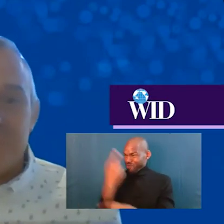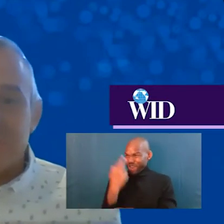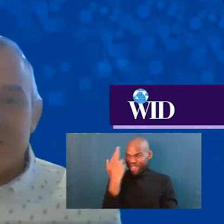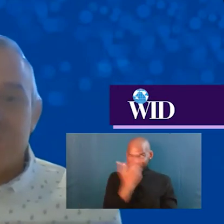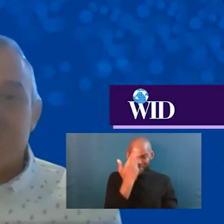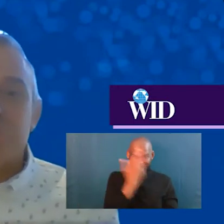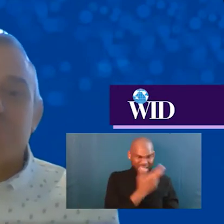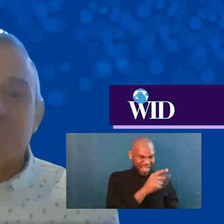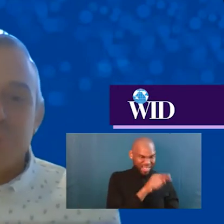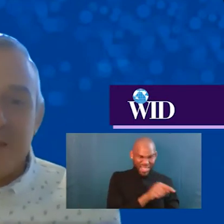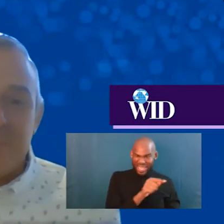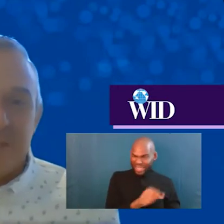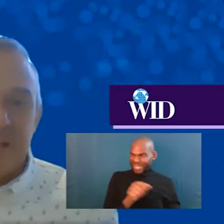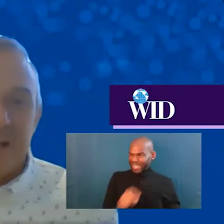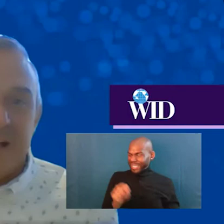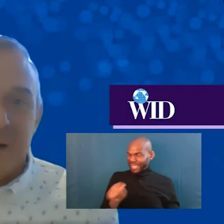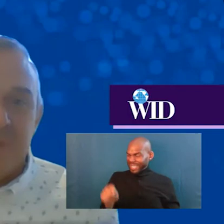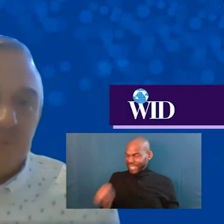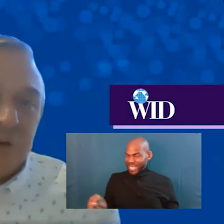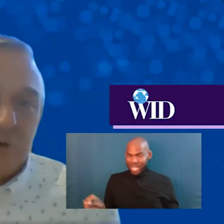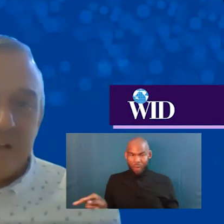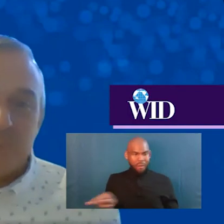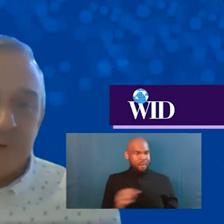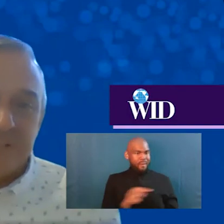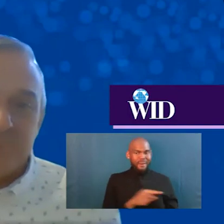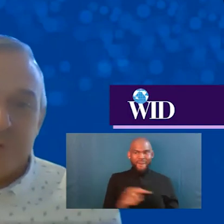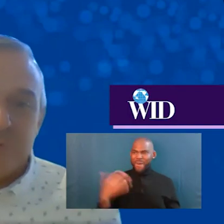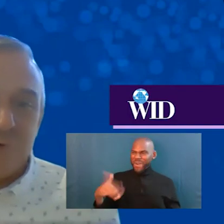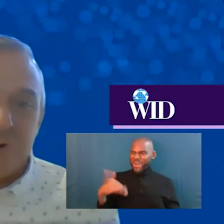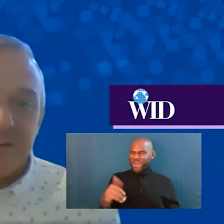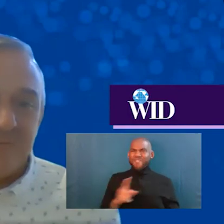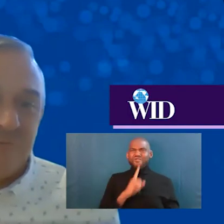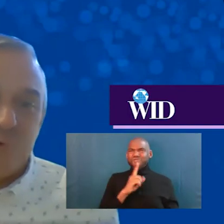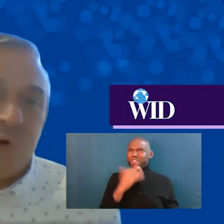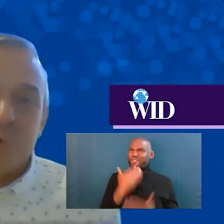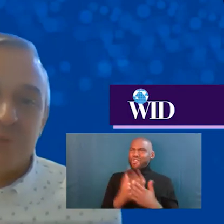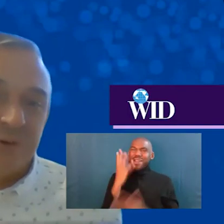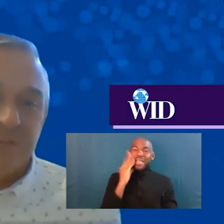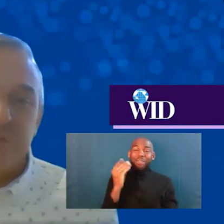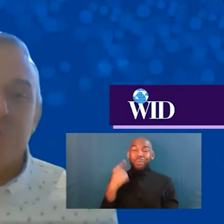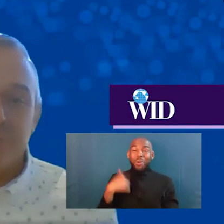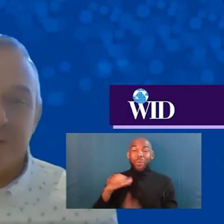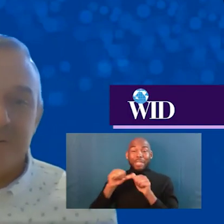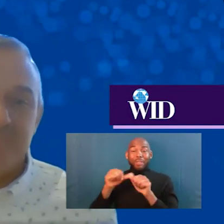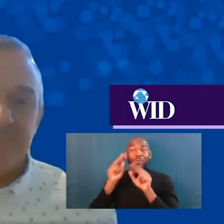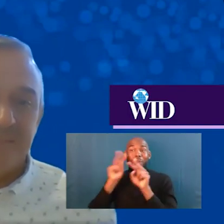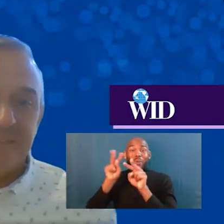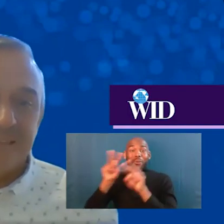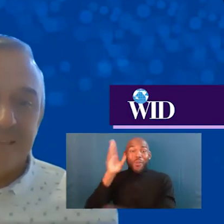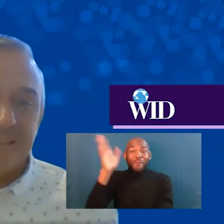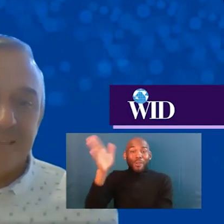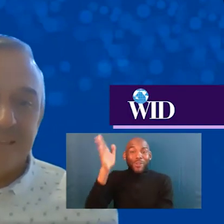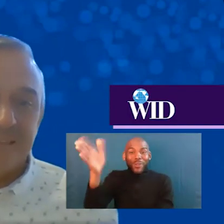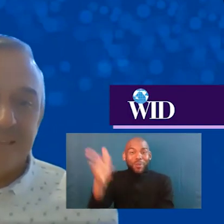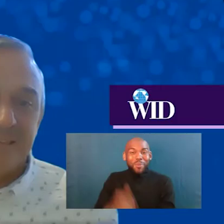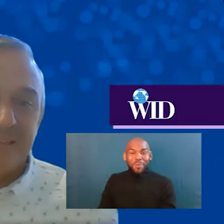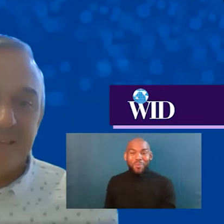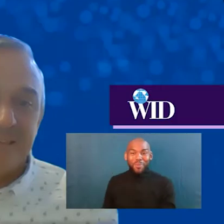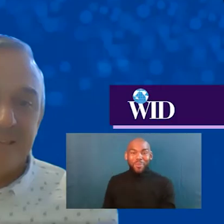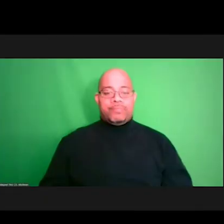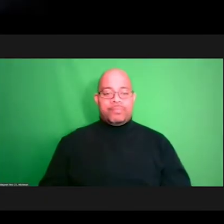it was extremely, it's been a great experience and we look forward to it in the future.